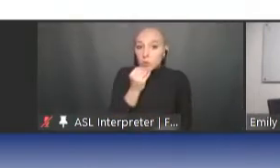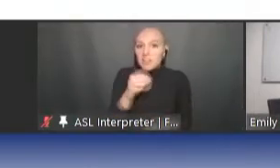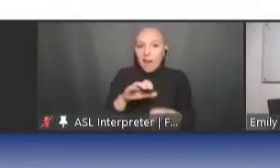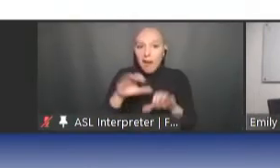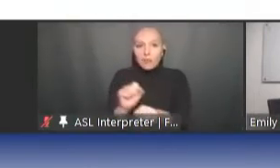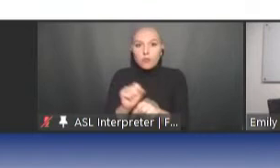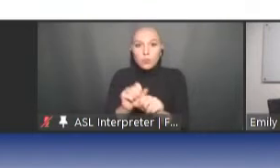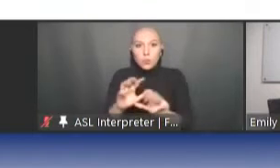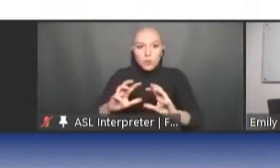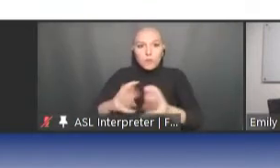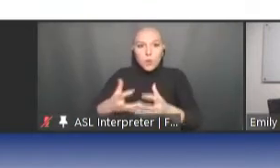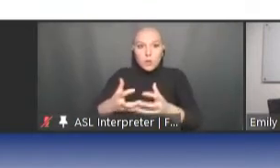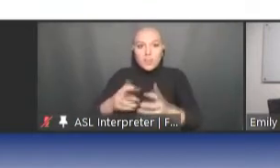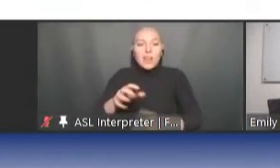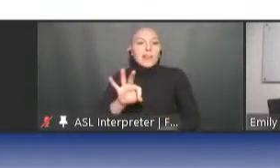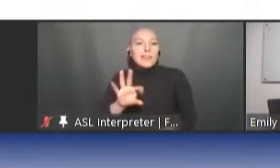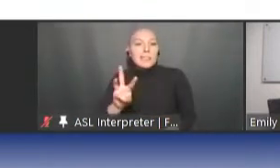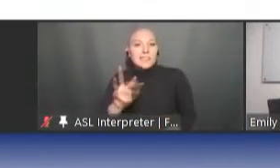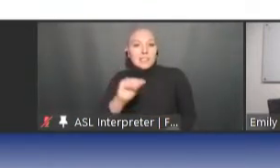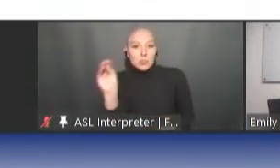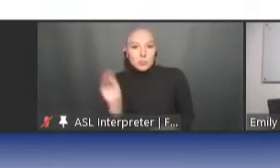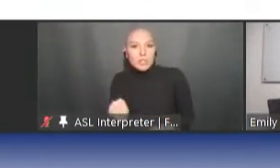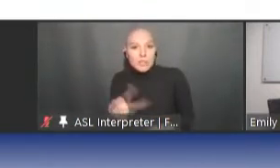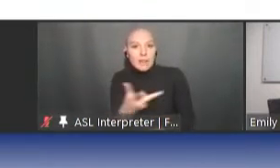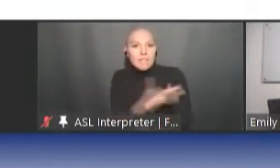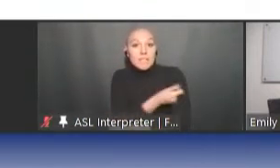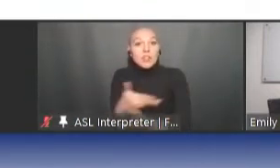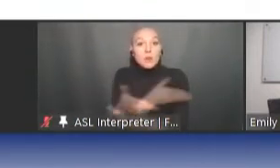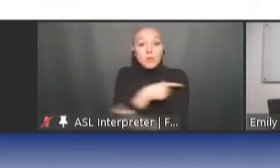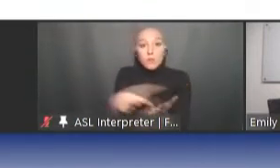reported in January that weekly employee deaths had dropped to zero for several weeks,